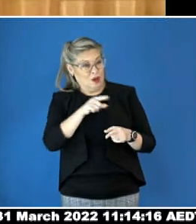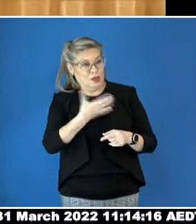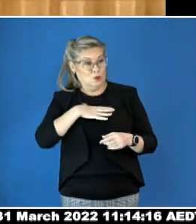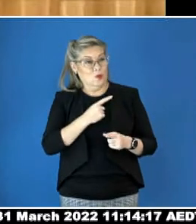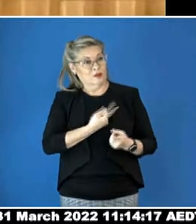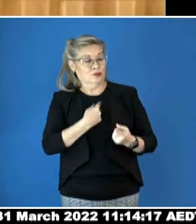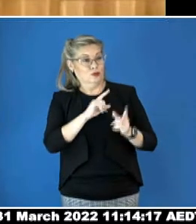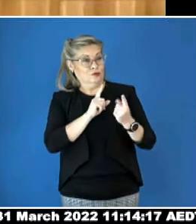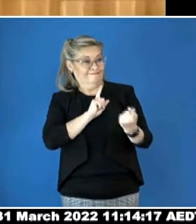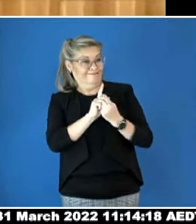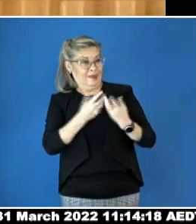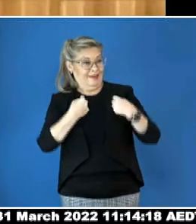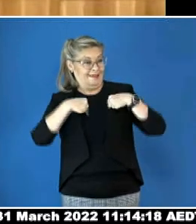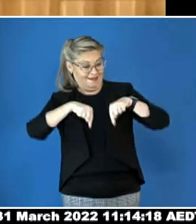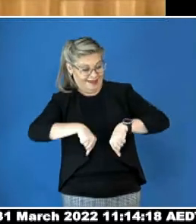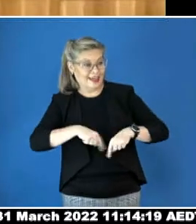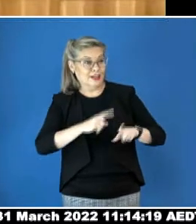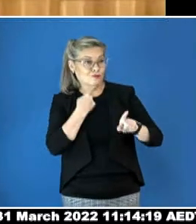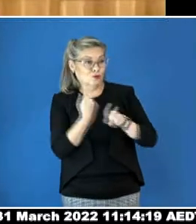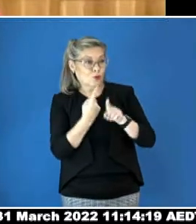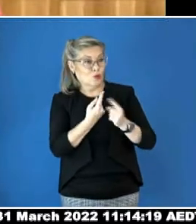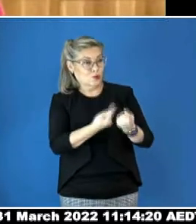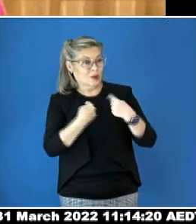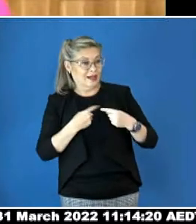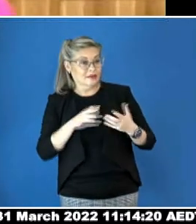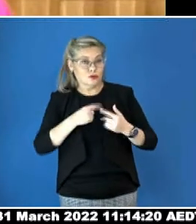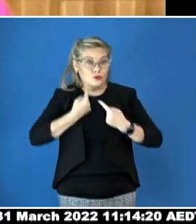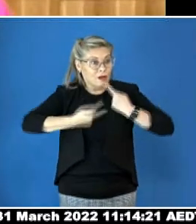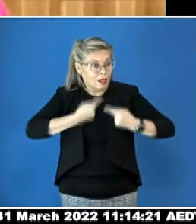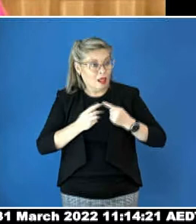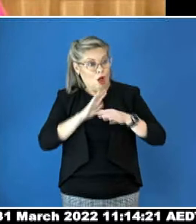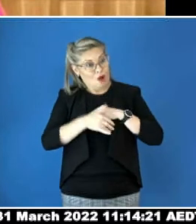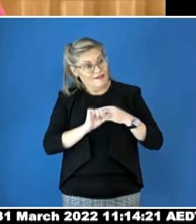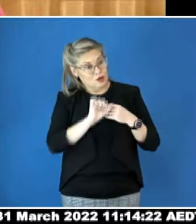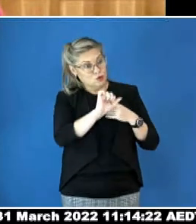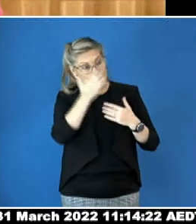the Royal Commission today was that telling them about what happened to you might help